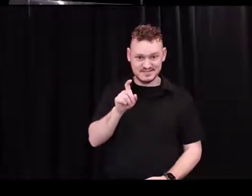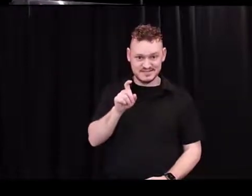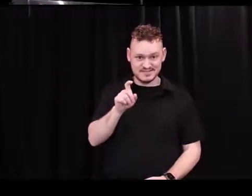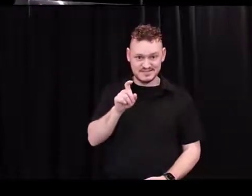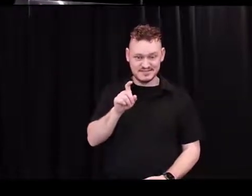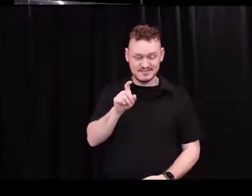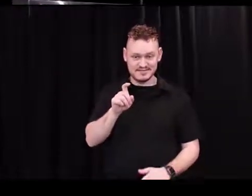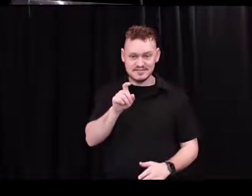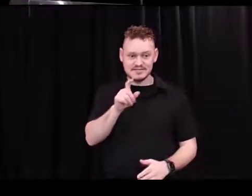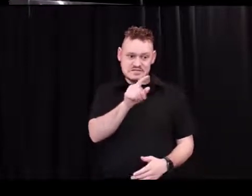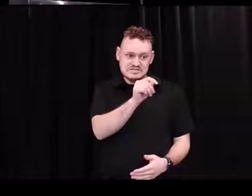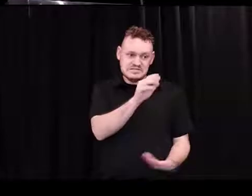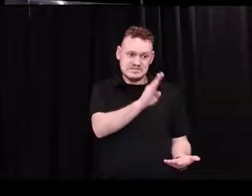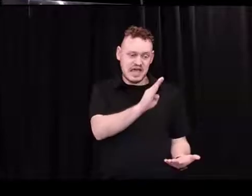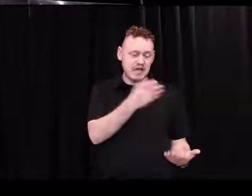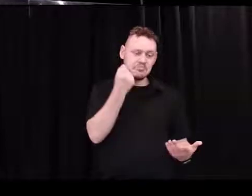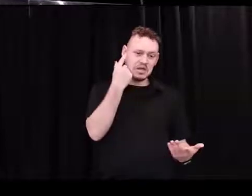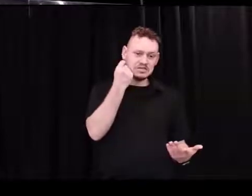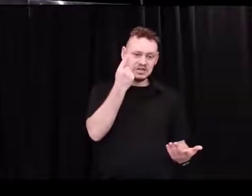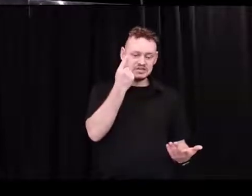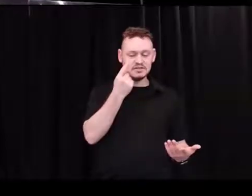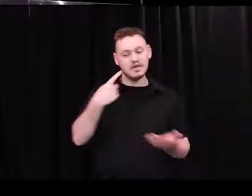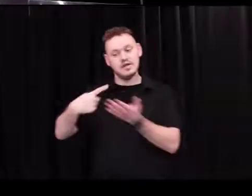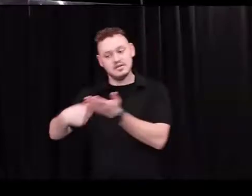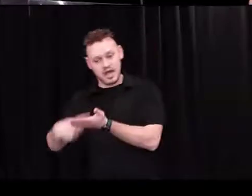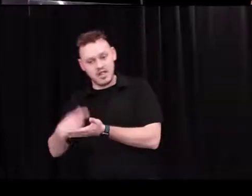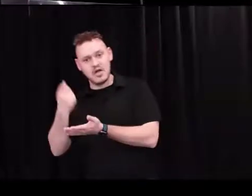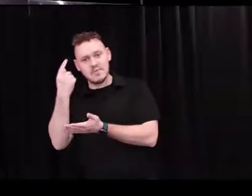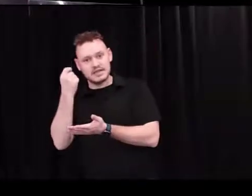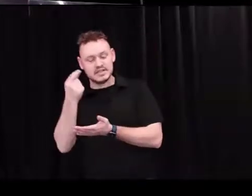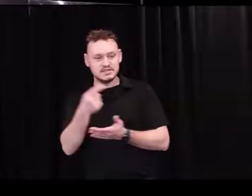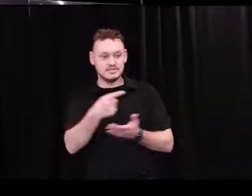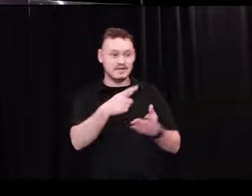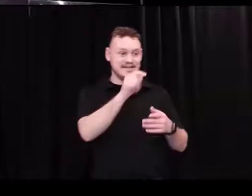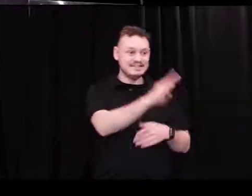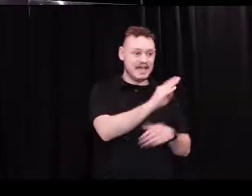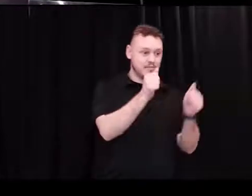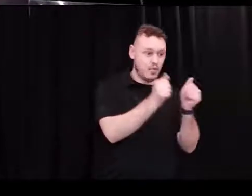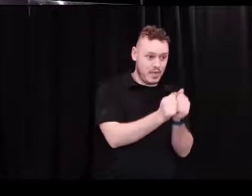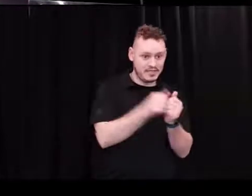tabs make sense and the dialogues make sense but tabs with dialogues and dialogues with tabs don't